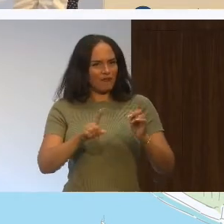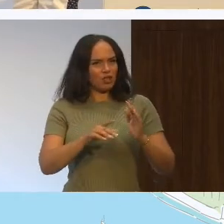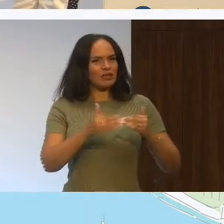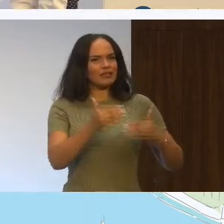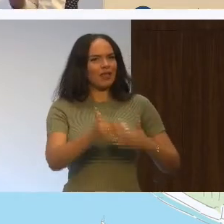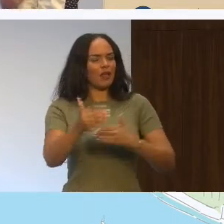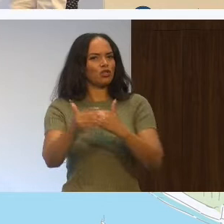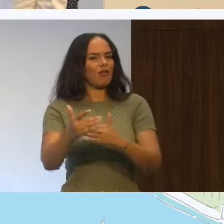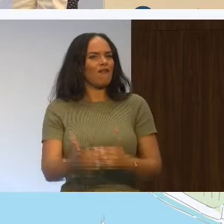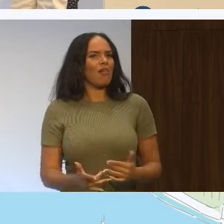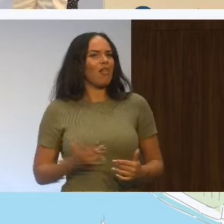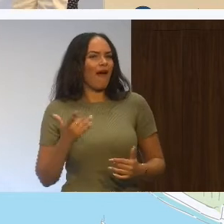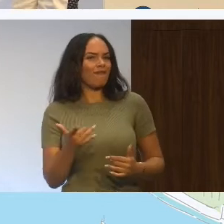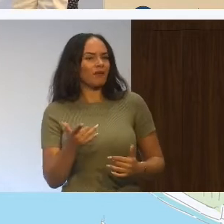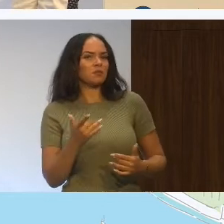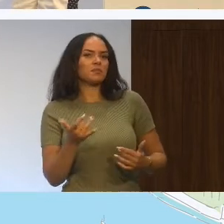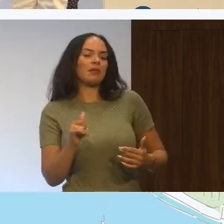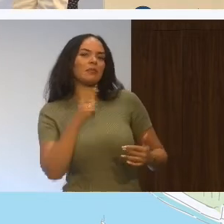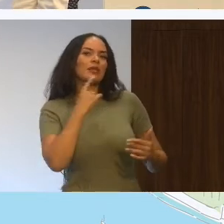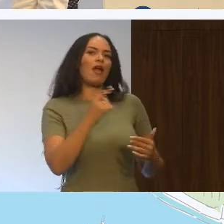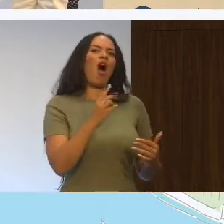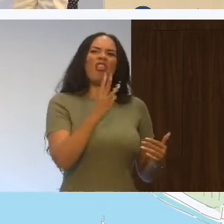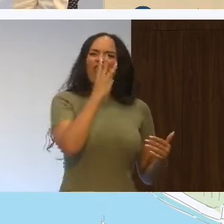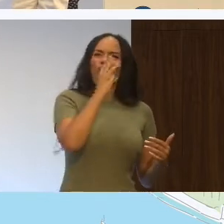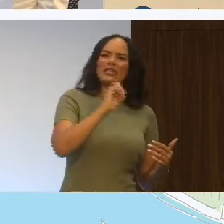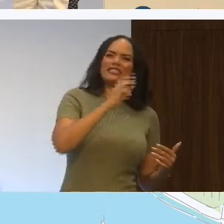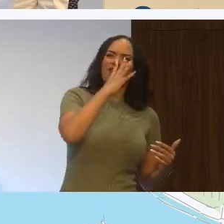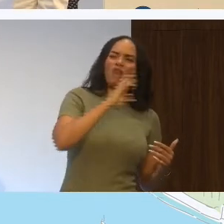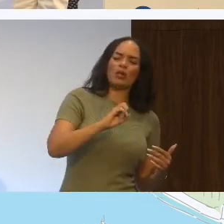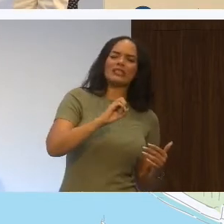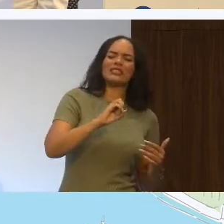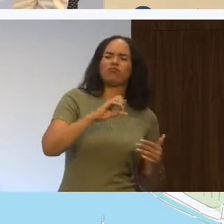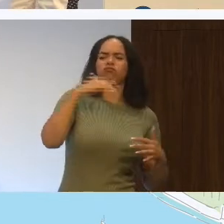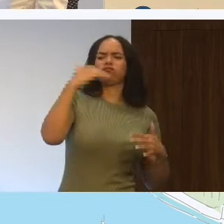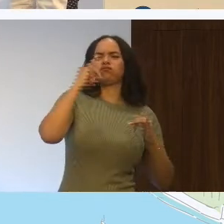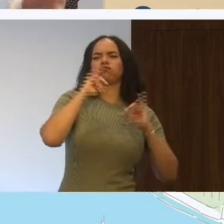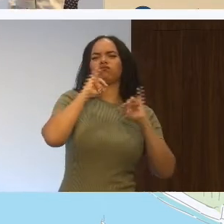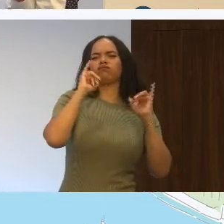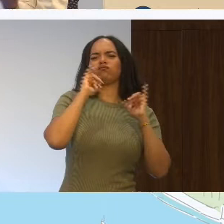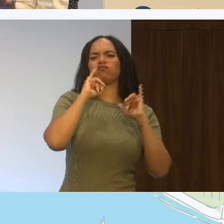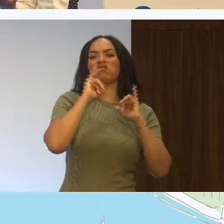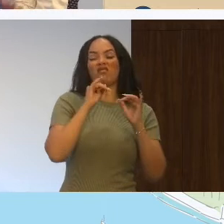yeah, in my in my thirties and forties I had awful migraine. And then I didn't do anything. It just went away.